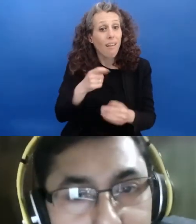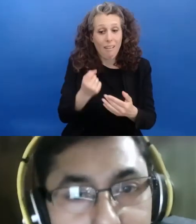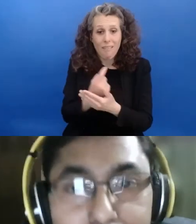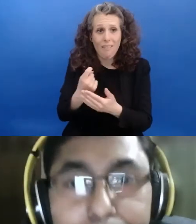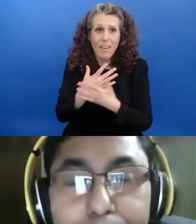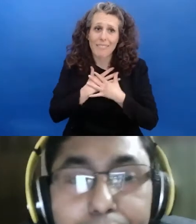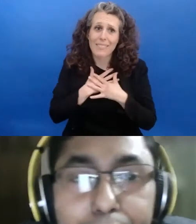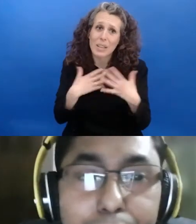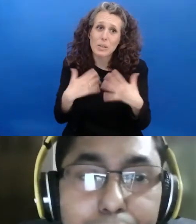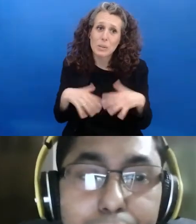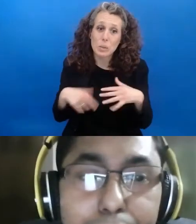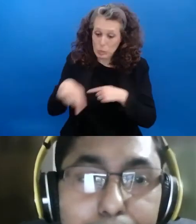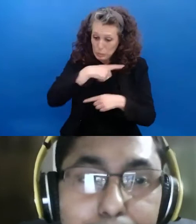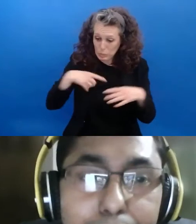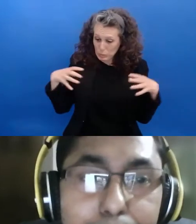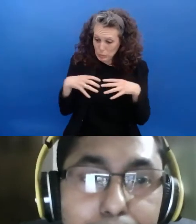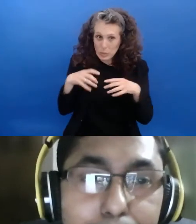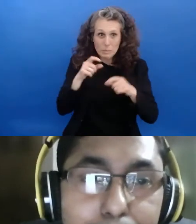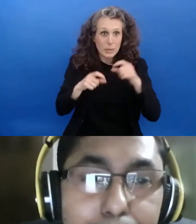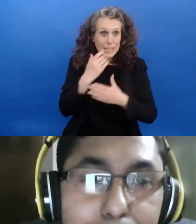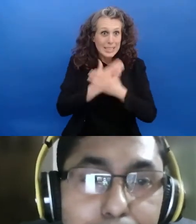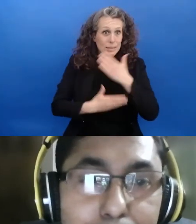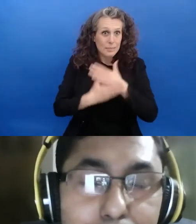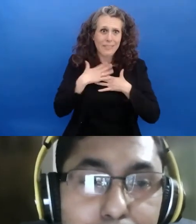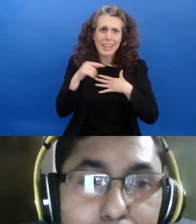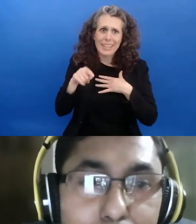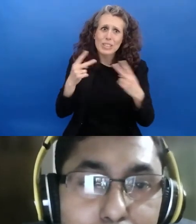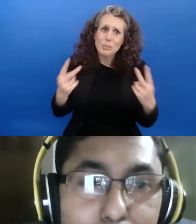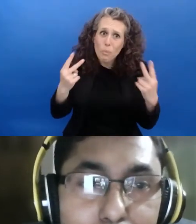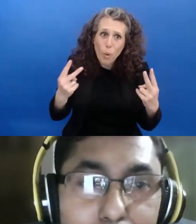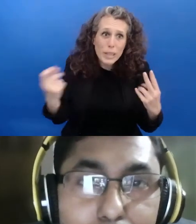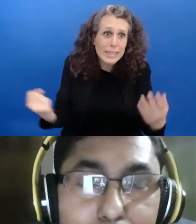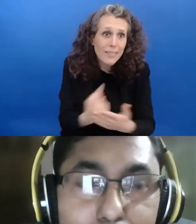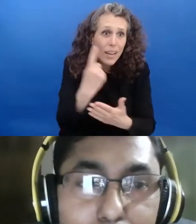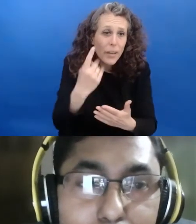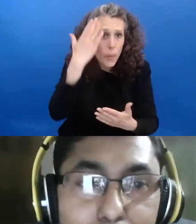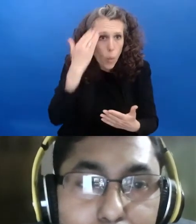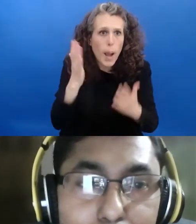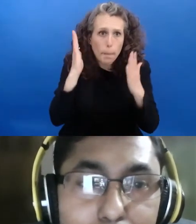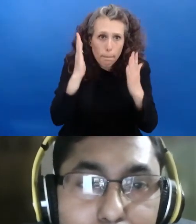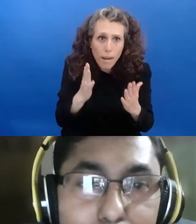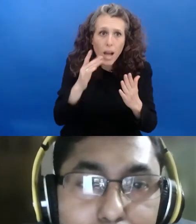with disabilities because we want to make sure that governments are showing extreme compliance